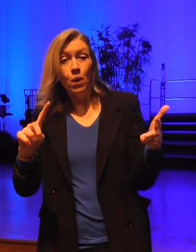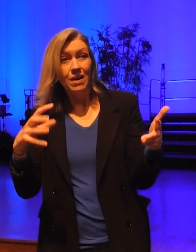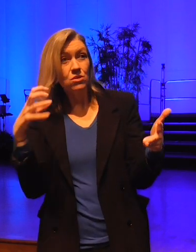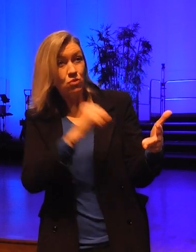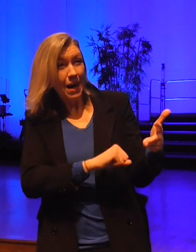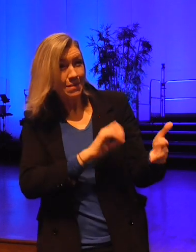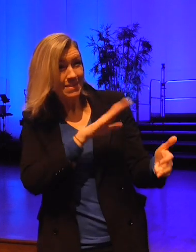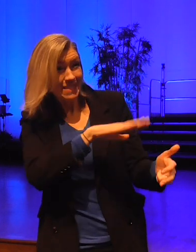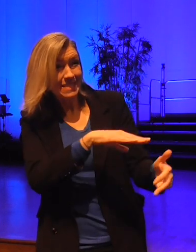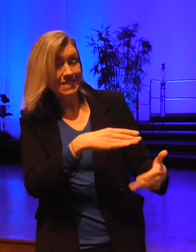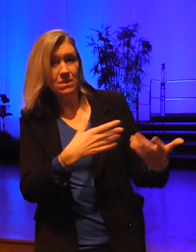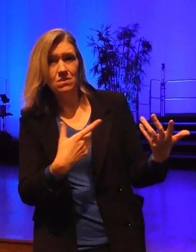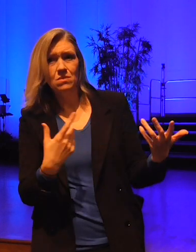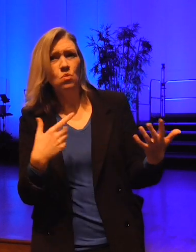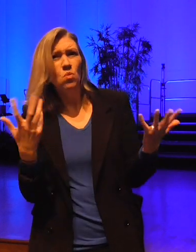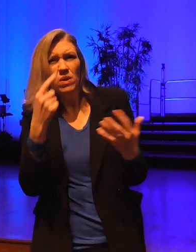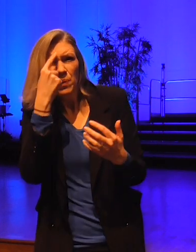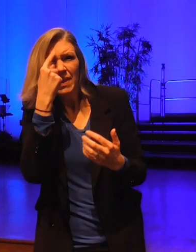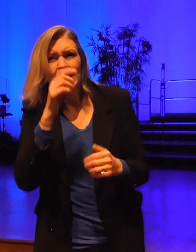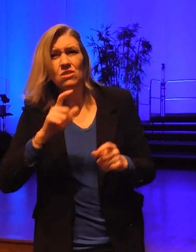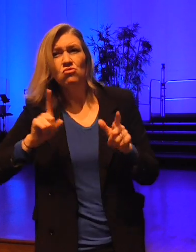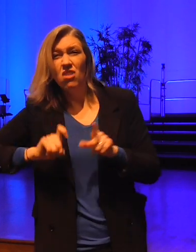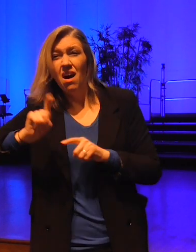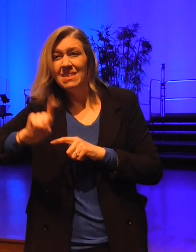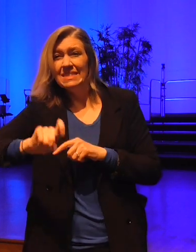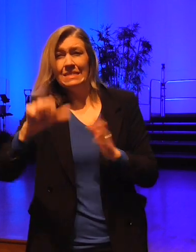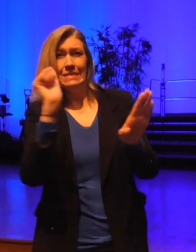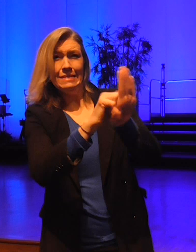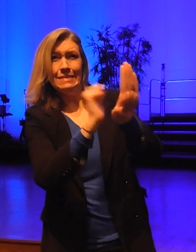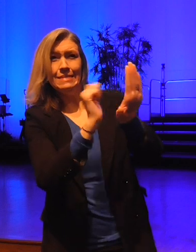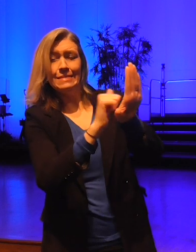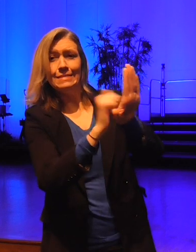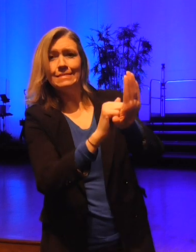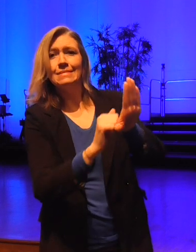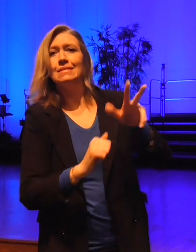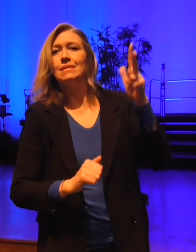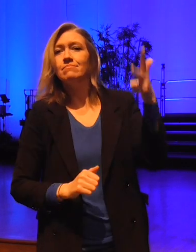and he runs and he knocks on the doors of the bus and it stops again and the same beautiful girls